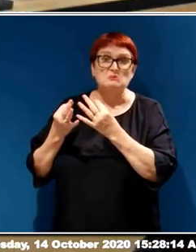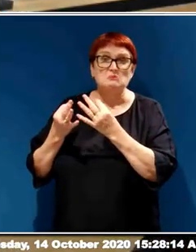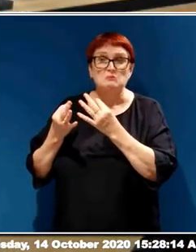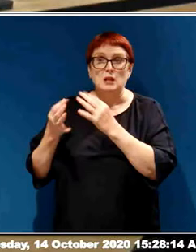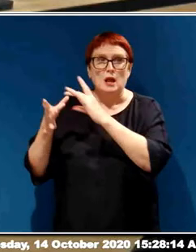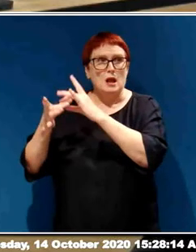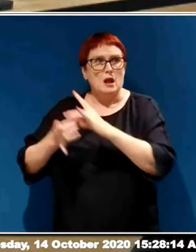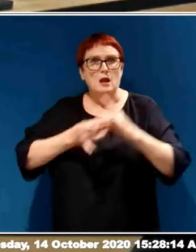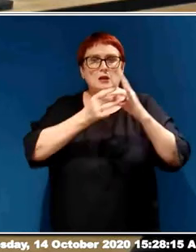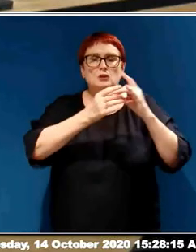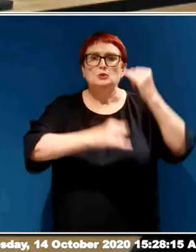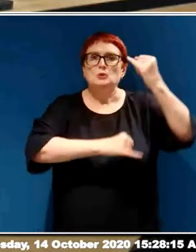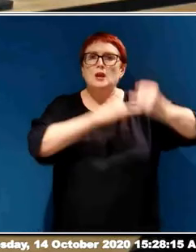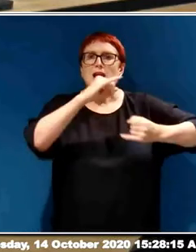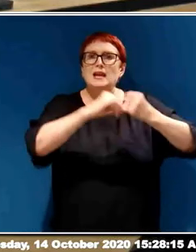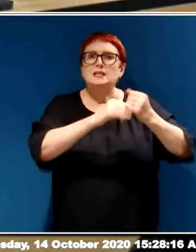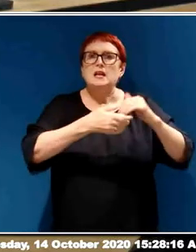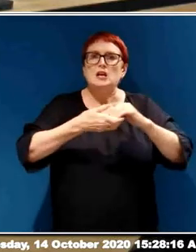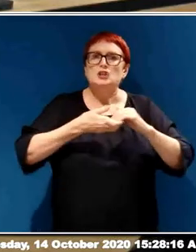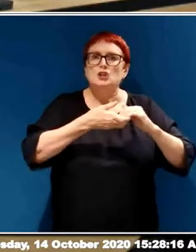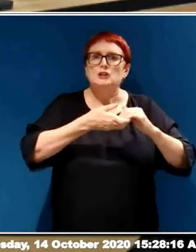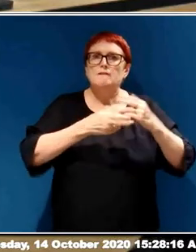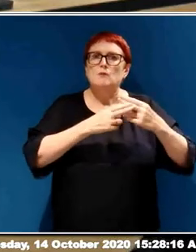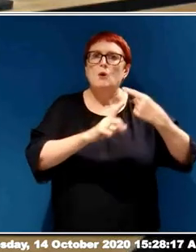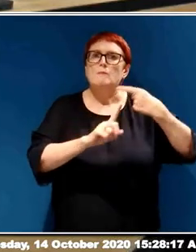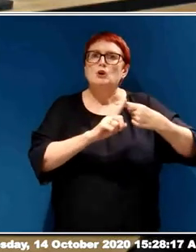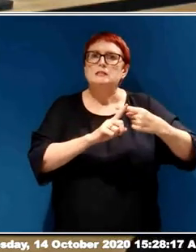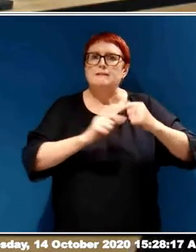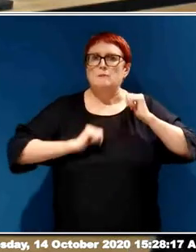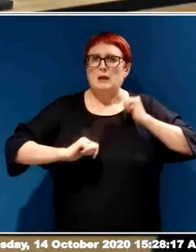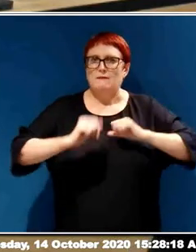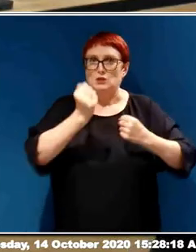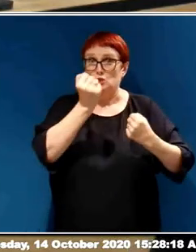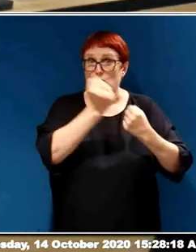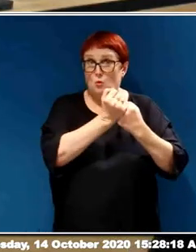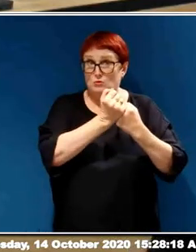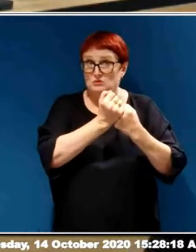Behaviour Support, and you have almost a thousand members working in early